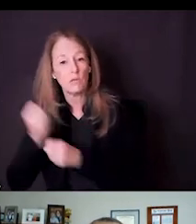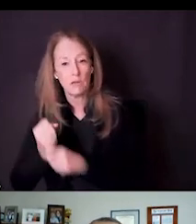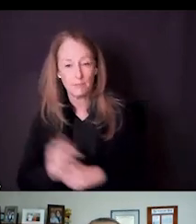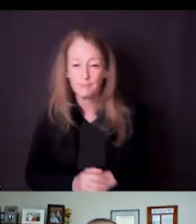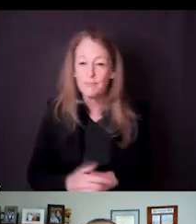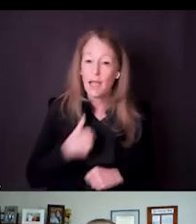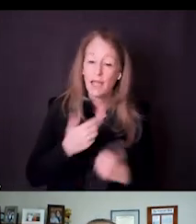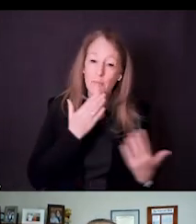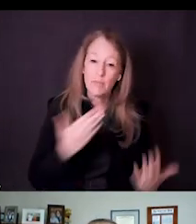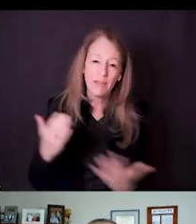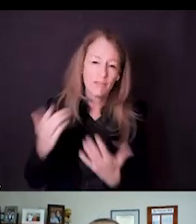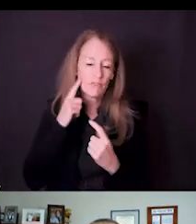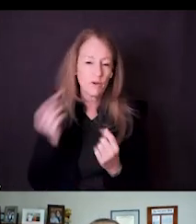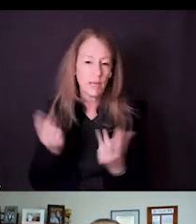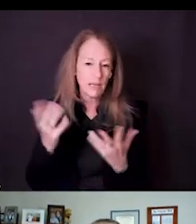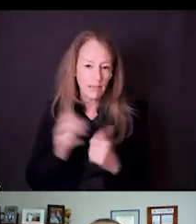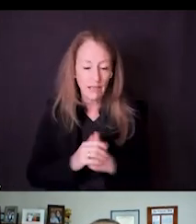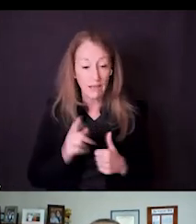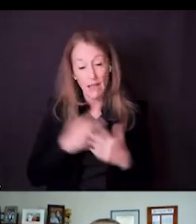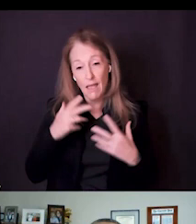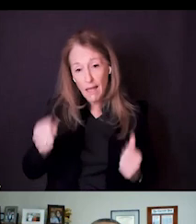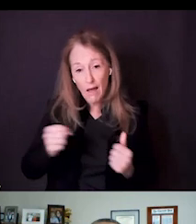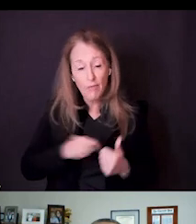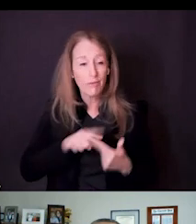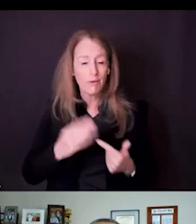AM THANKFUL FOR HEALTH, ADEQUATE FOOD AND SHELTER, FRIENDS